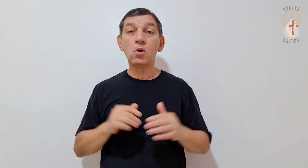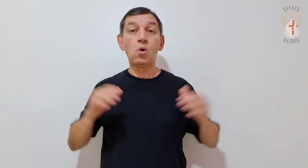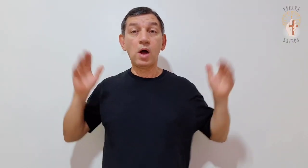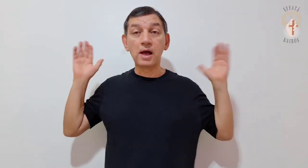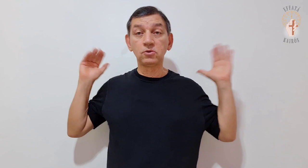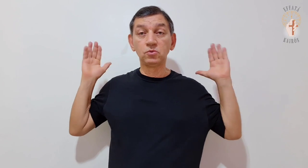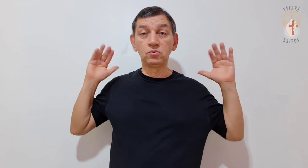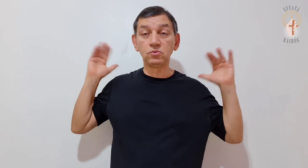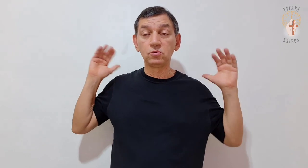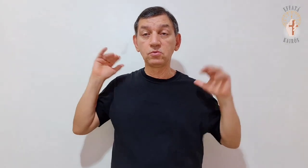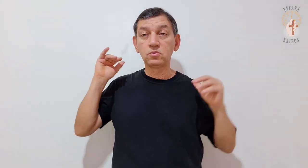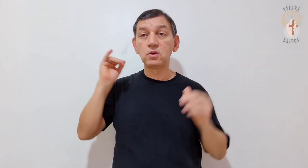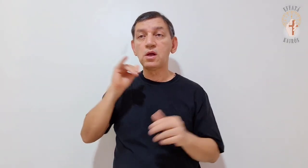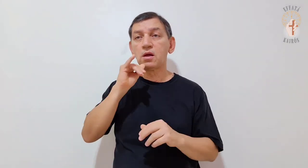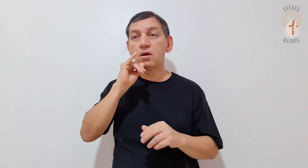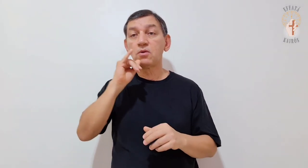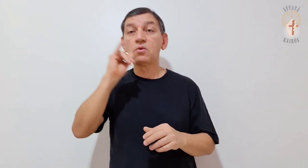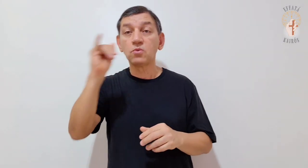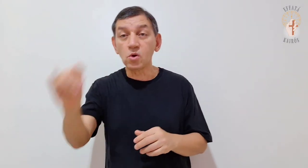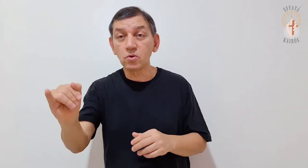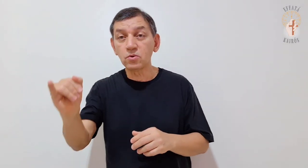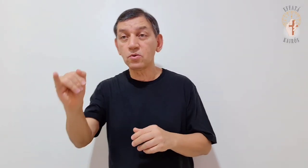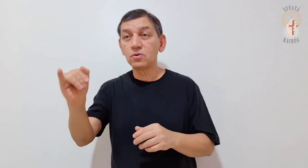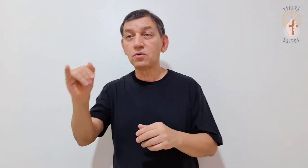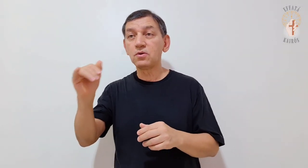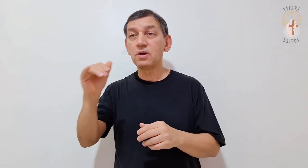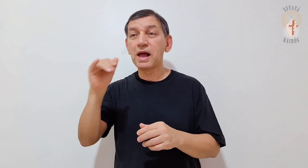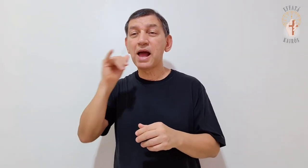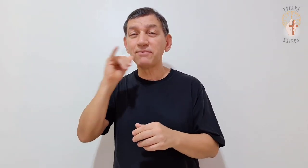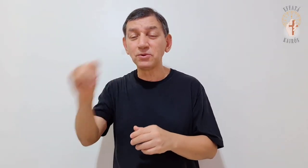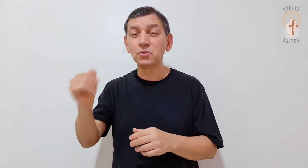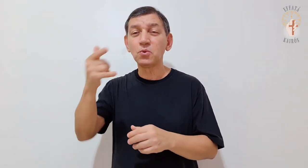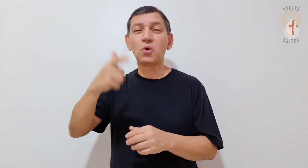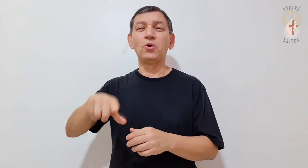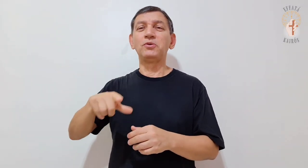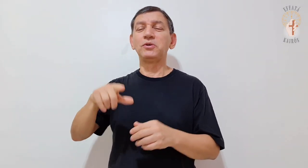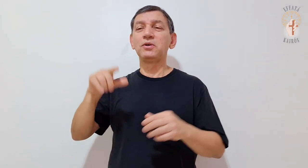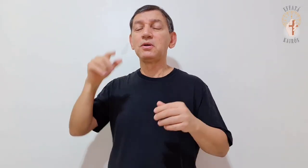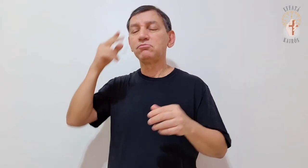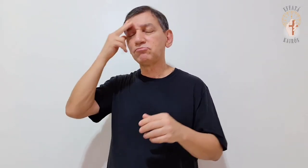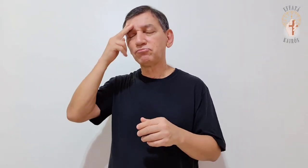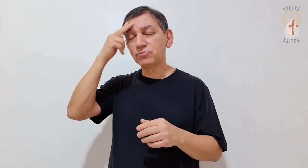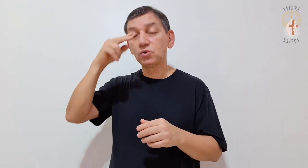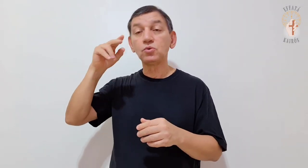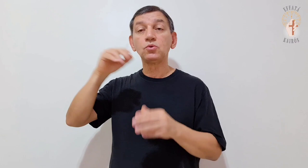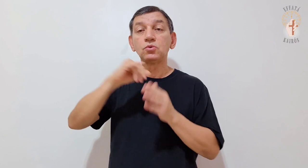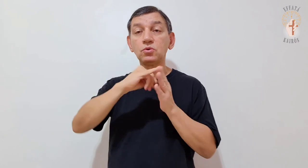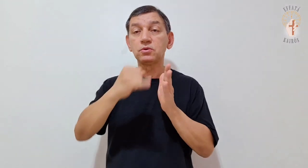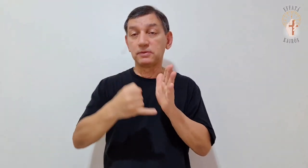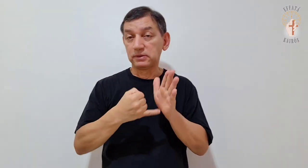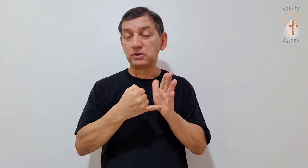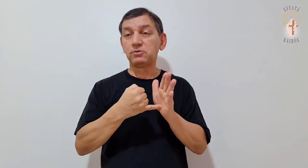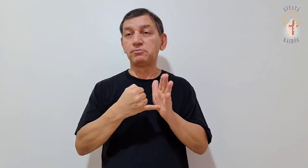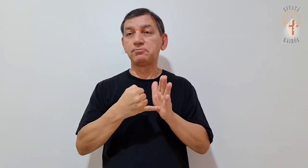The angel, however, gave Joseph another warning in a dream.